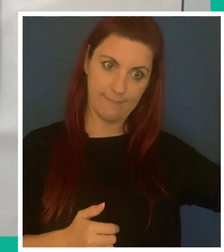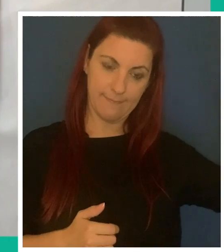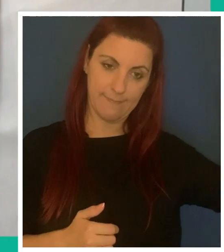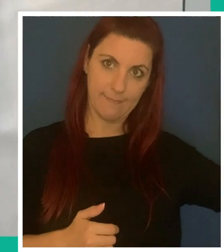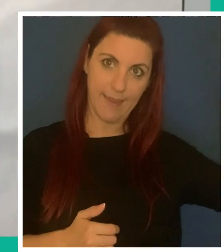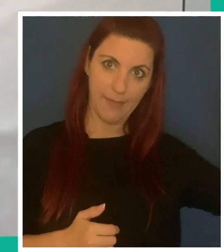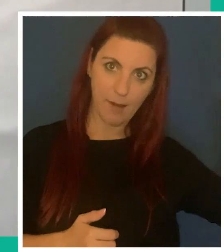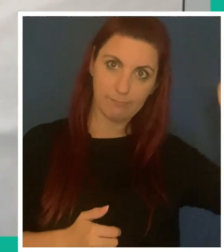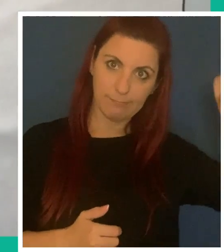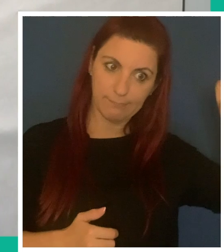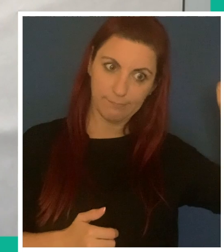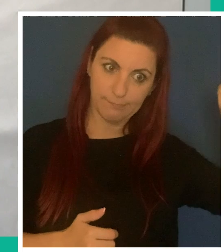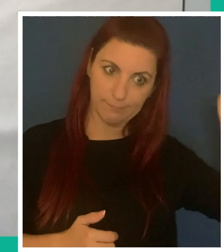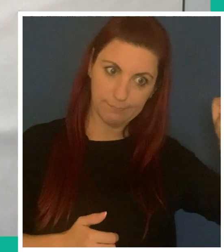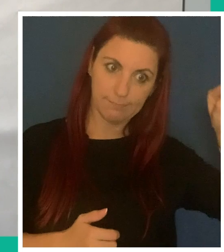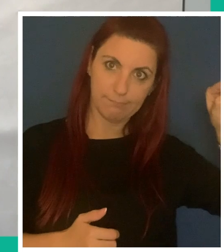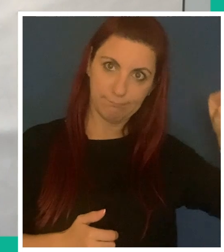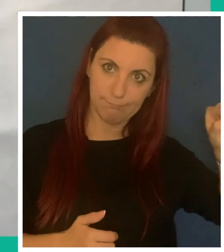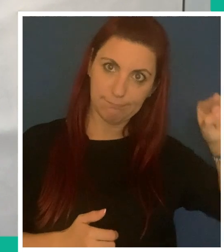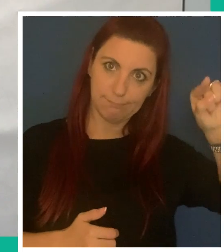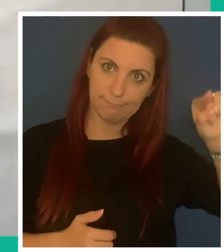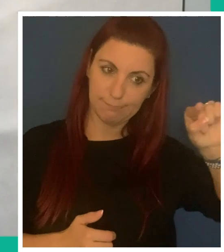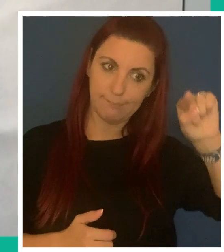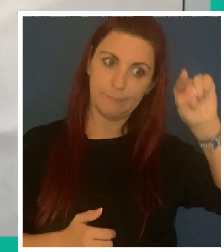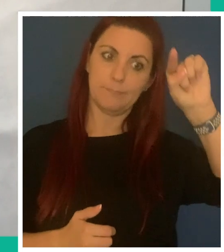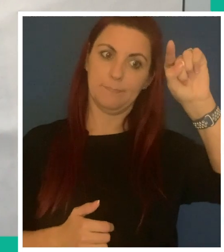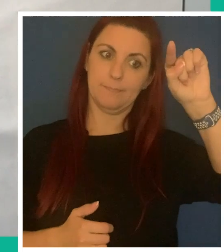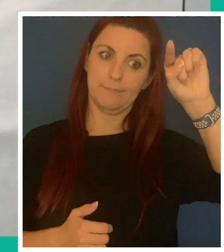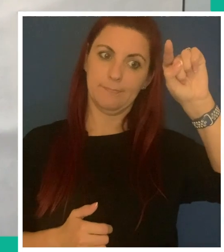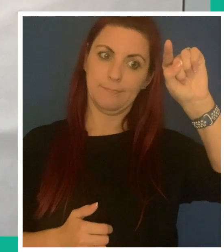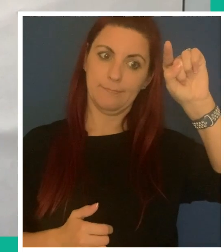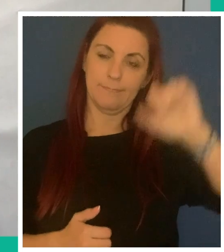One side of the banana and then roundy W, roundy W, roundy W.